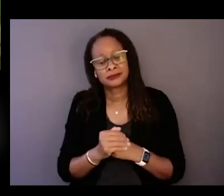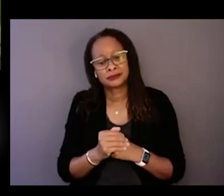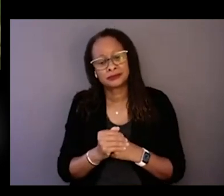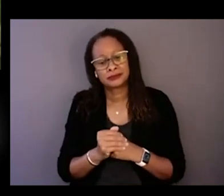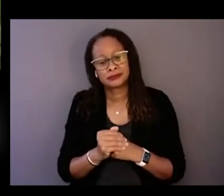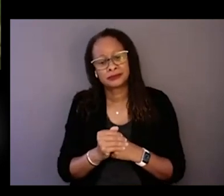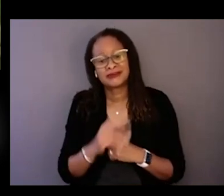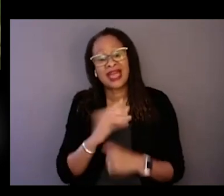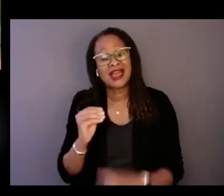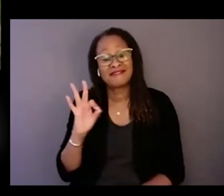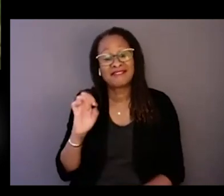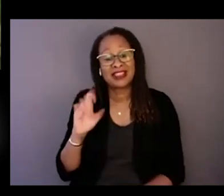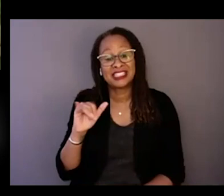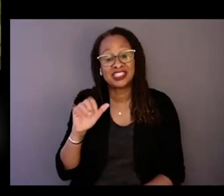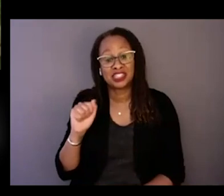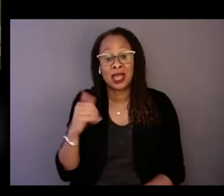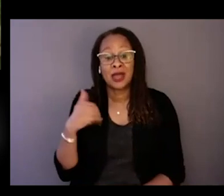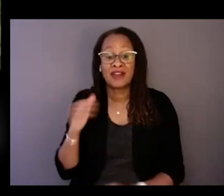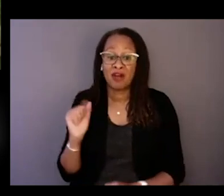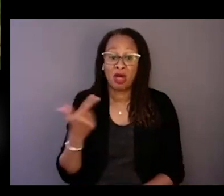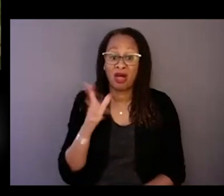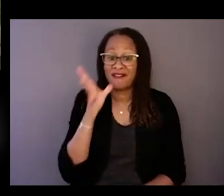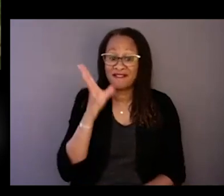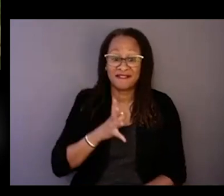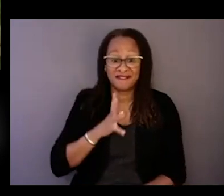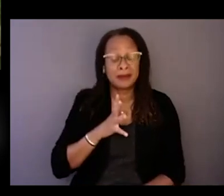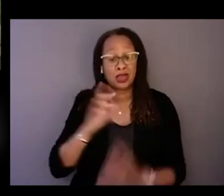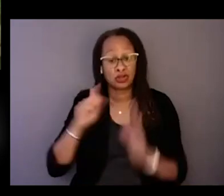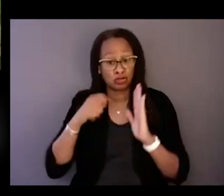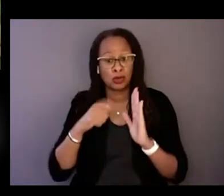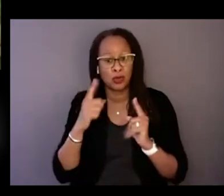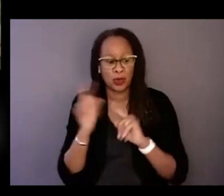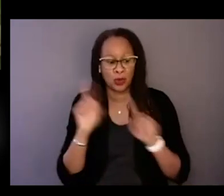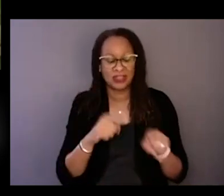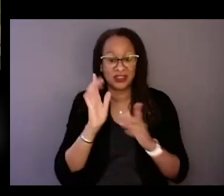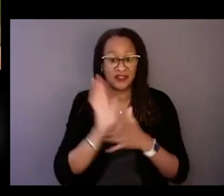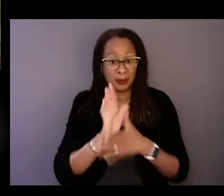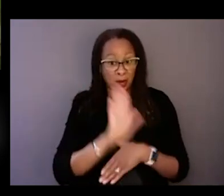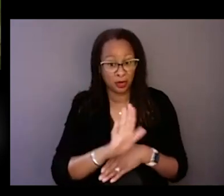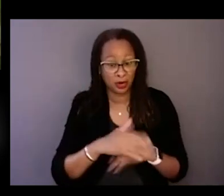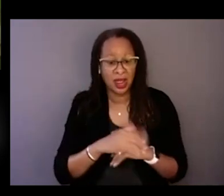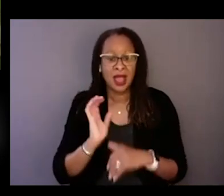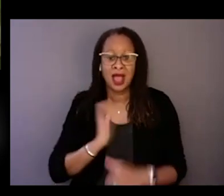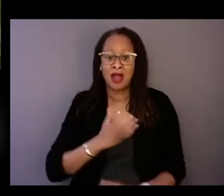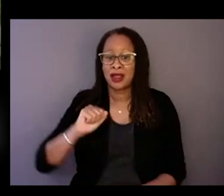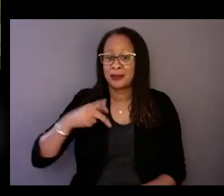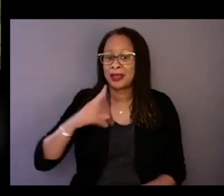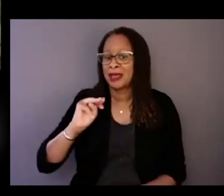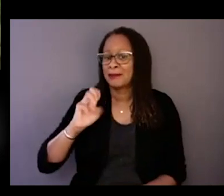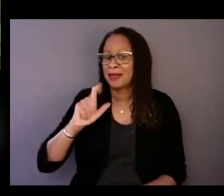And I think we had an all female crew also when we came to film with her, our AP, Melanie Bencosme, is one of the people